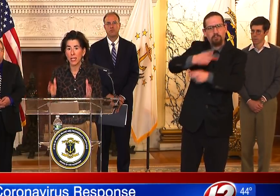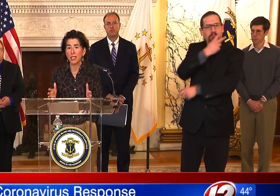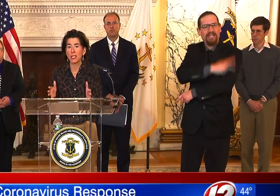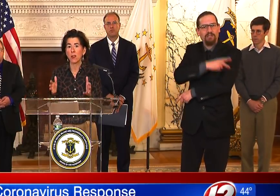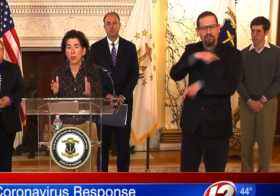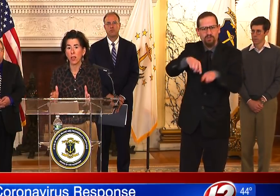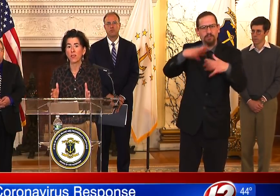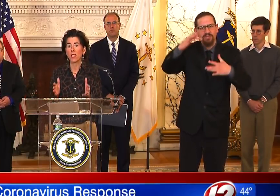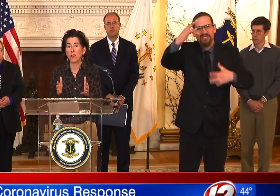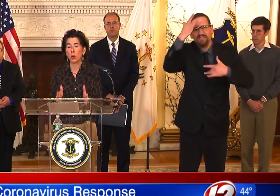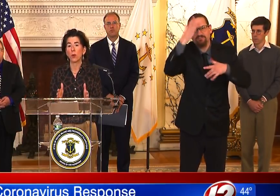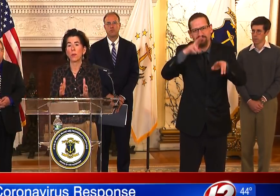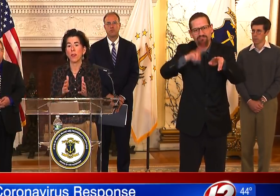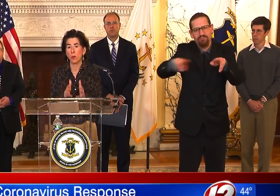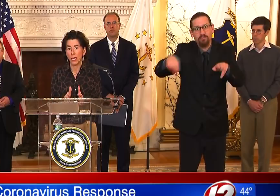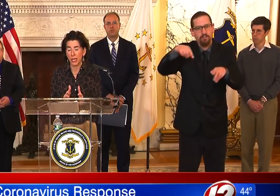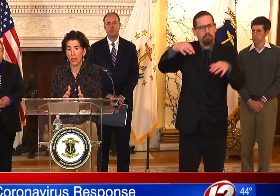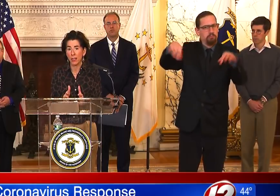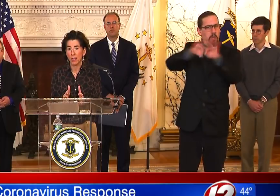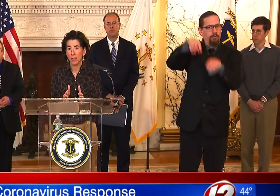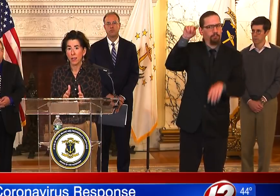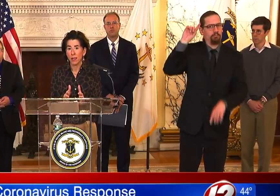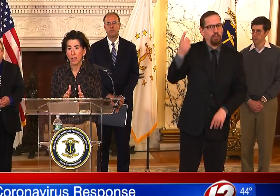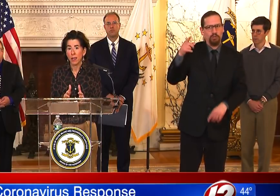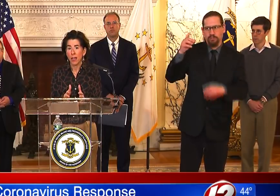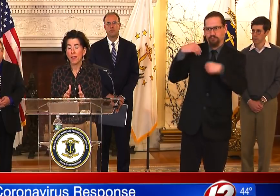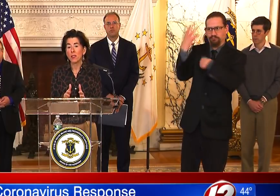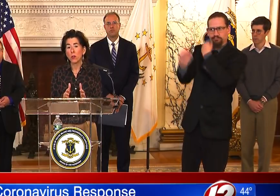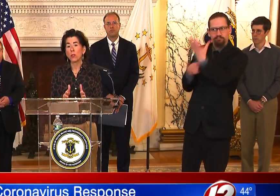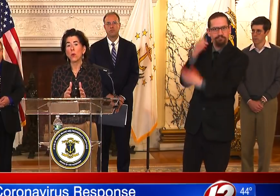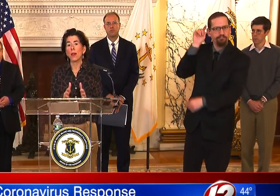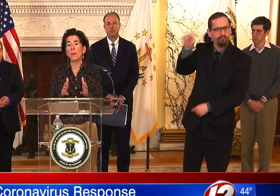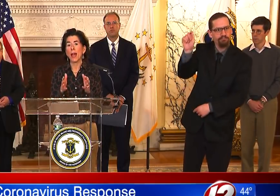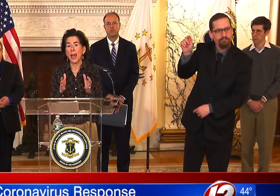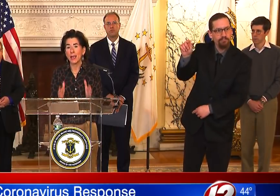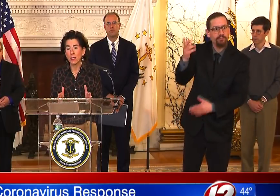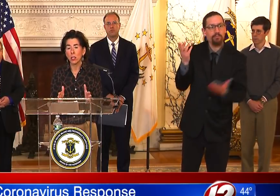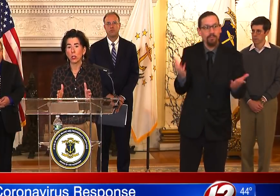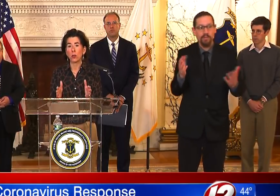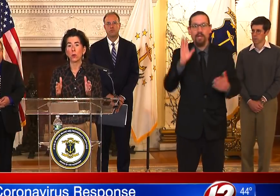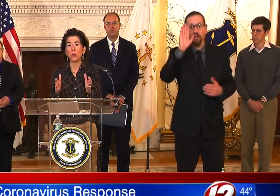PEOPLE IN CHINA, IN INDIA, ALL OVER THE COUNTRY, CALLING DIRECTOR GAYNOR, TRYING TO GET